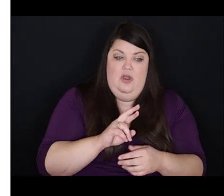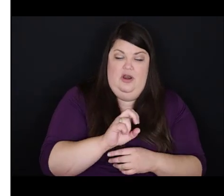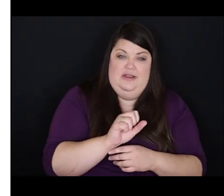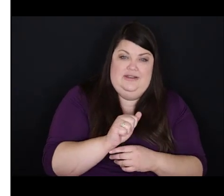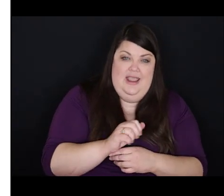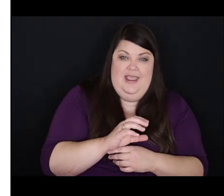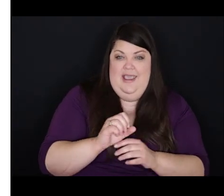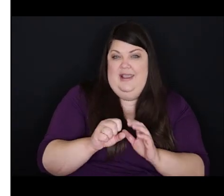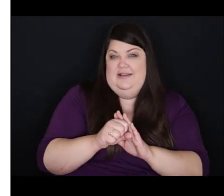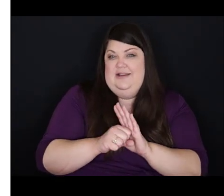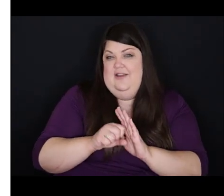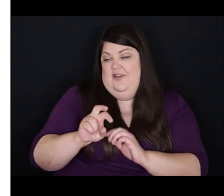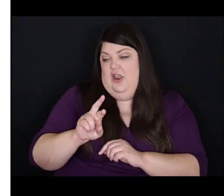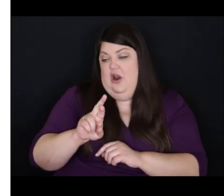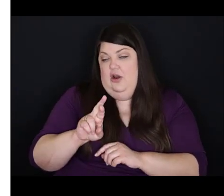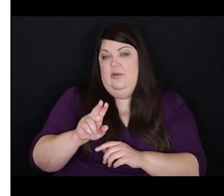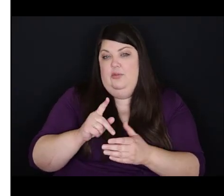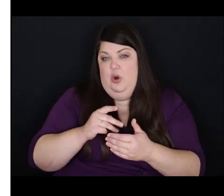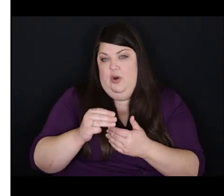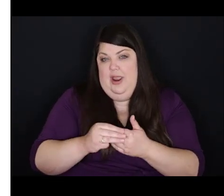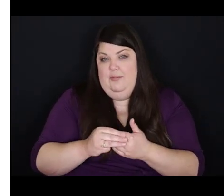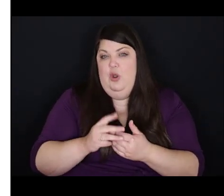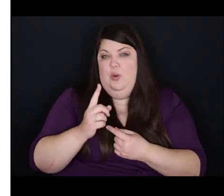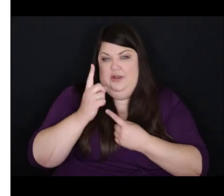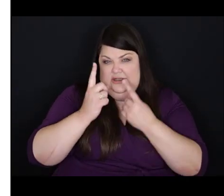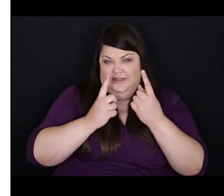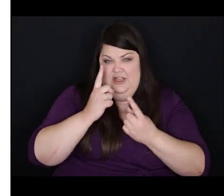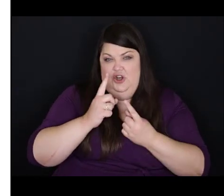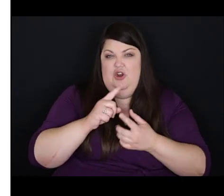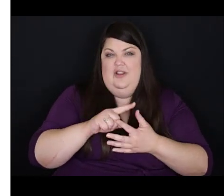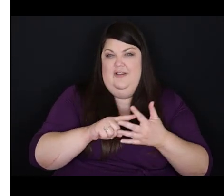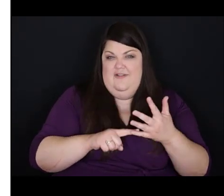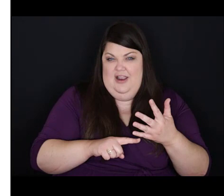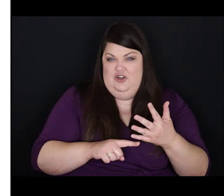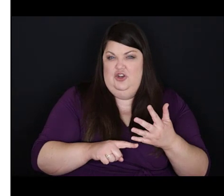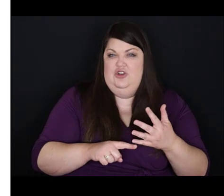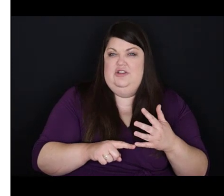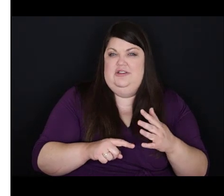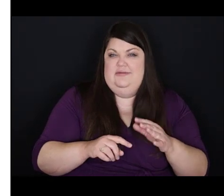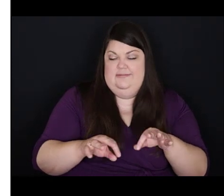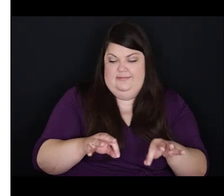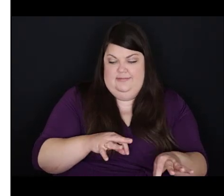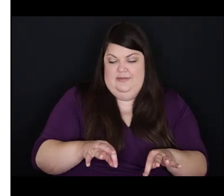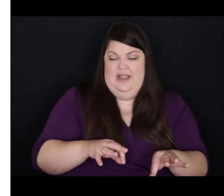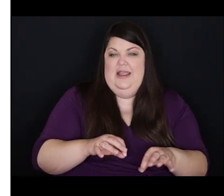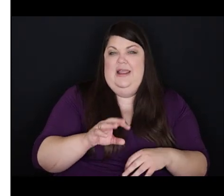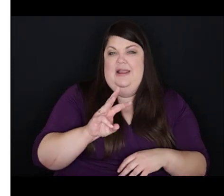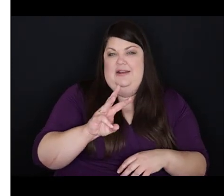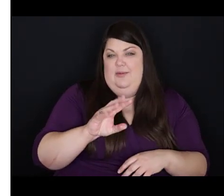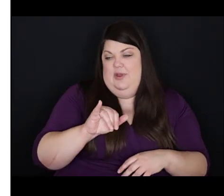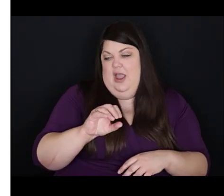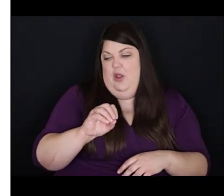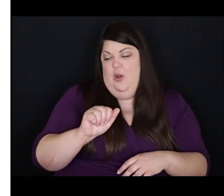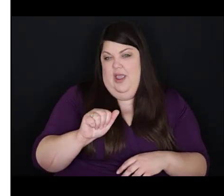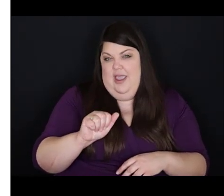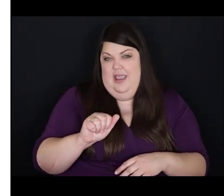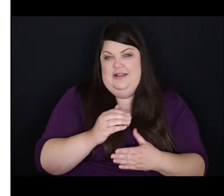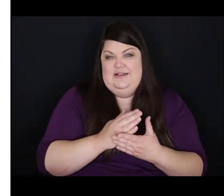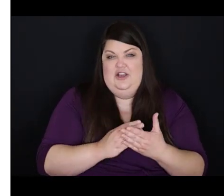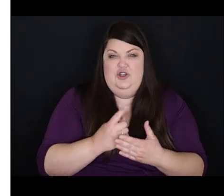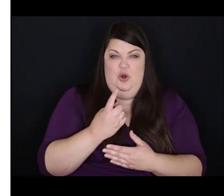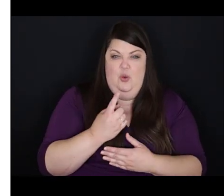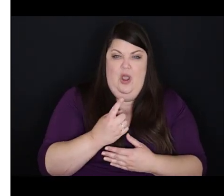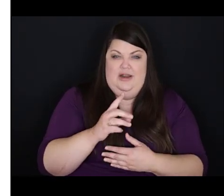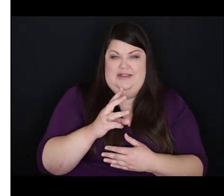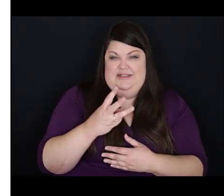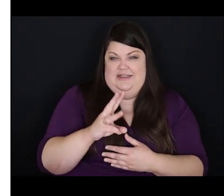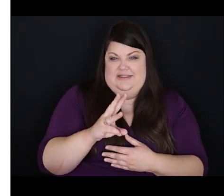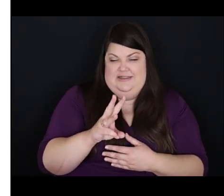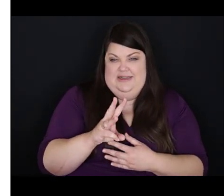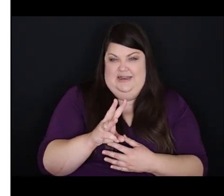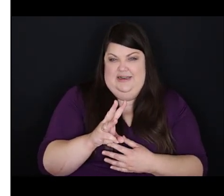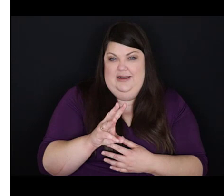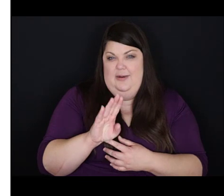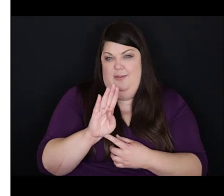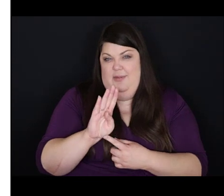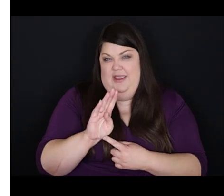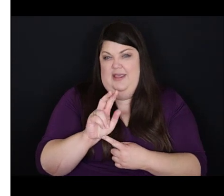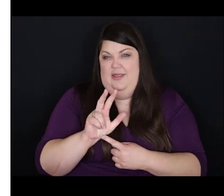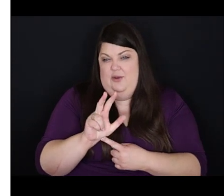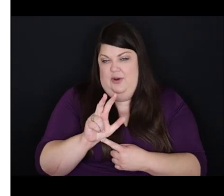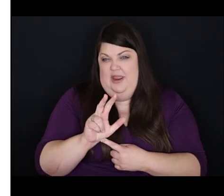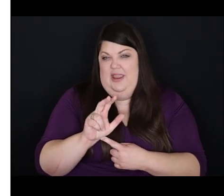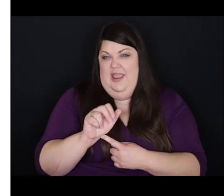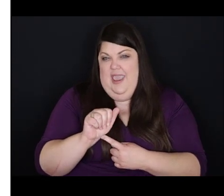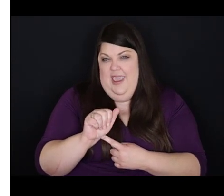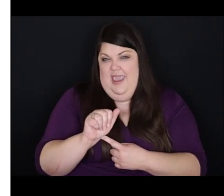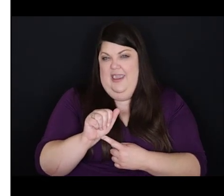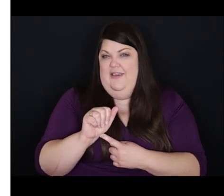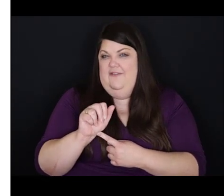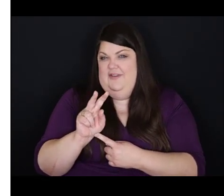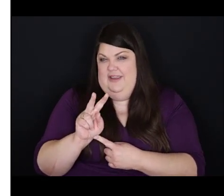State VR program will take into consideration the factors outlined in WIOA section 116 (b)(3)(A)(v).